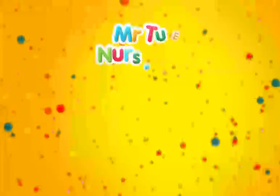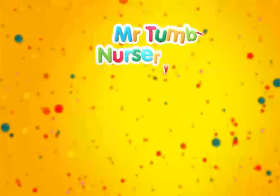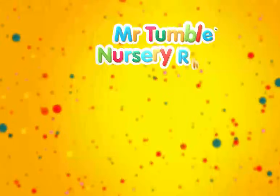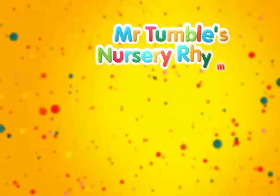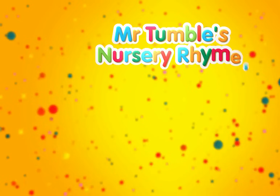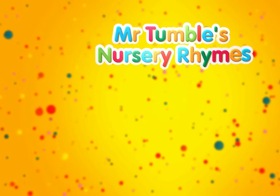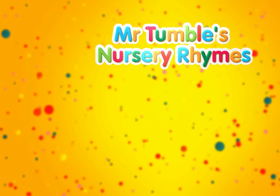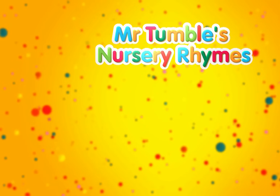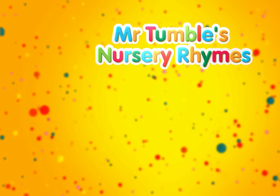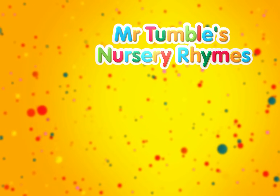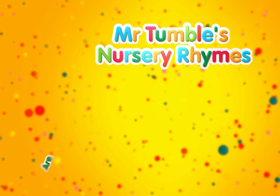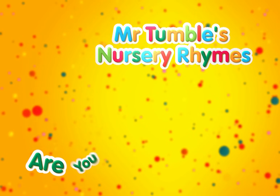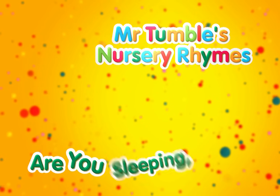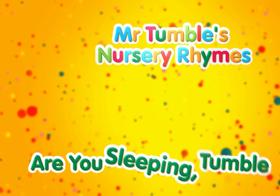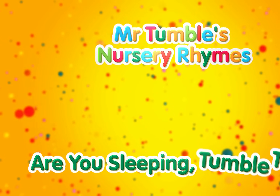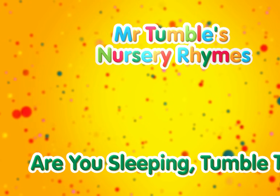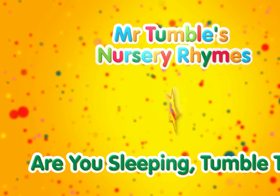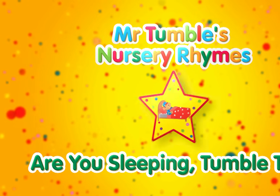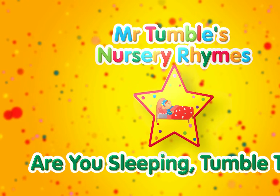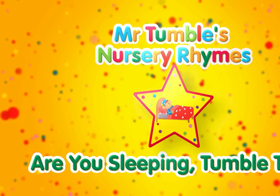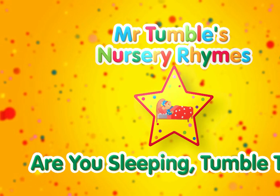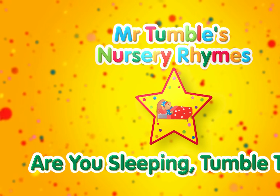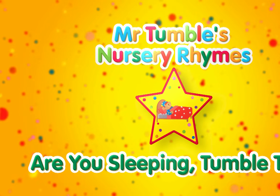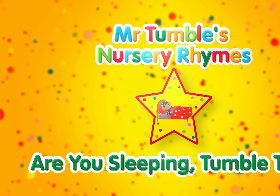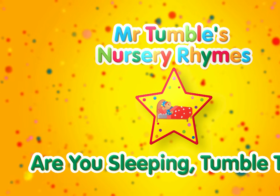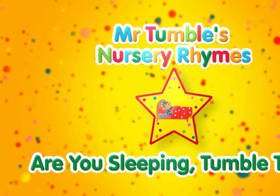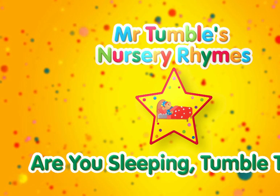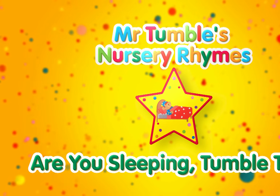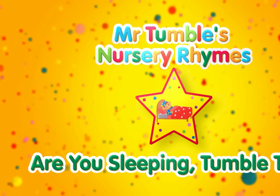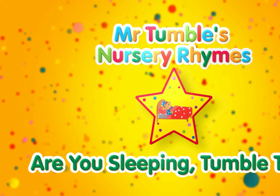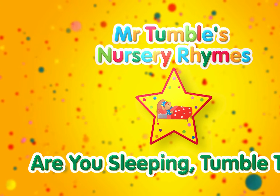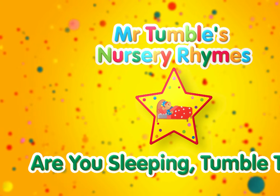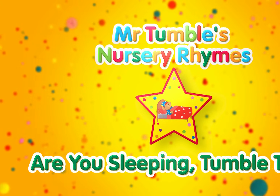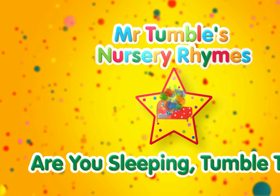mr tumble's nursery rhymes are you sleeping tumble ted